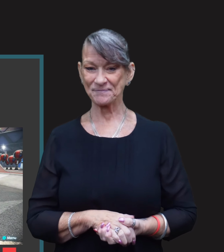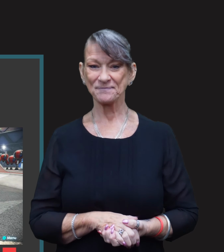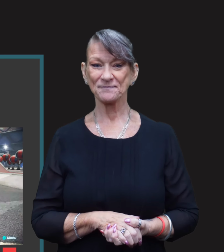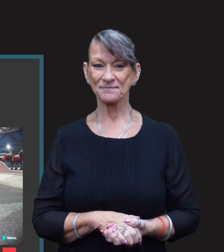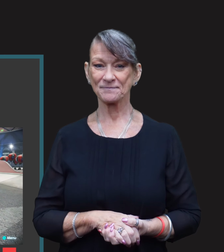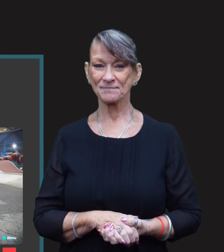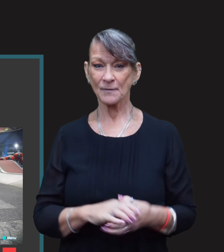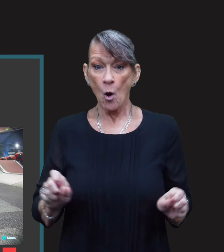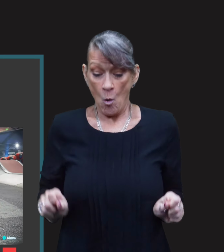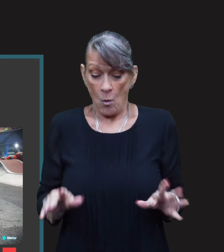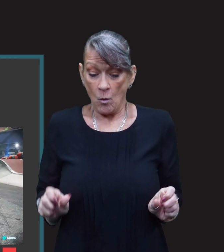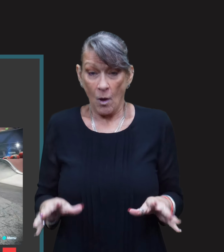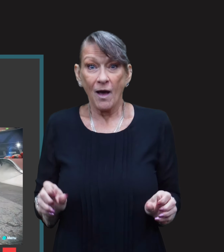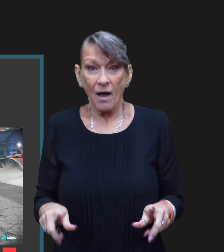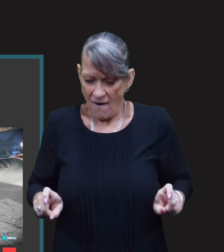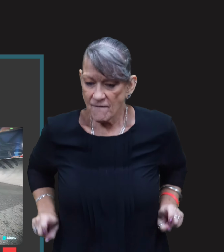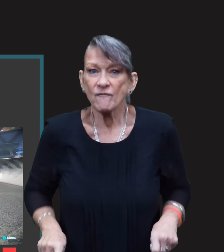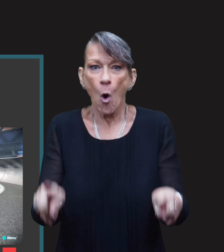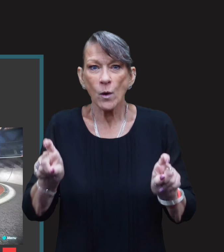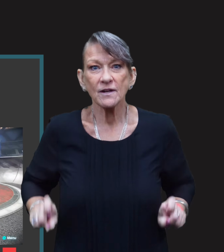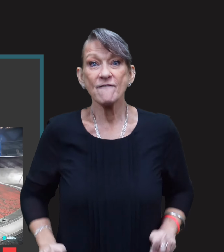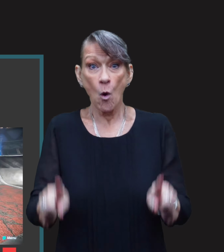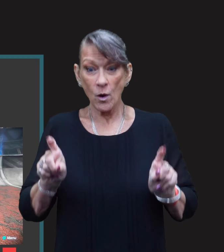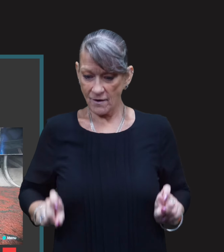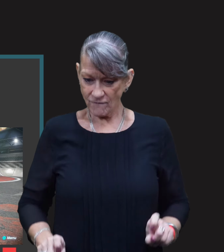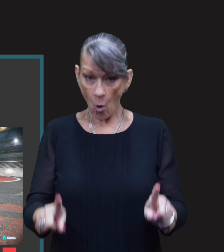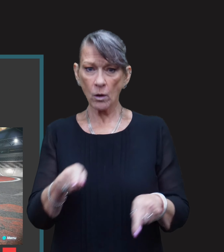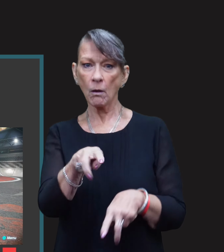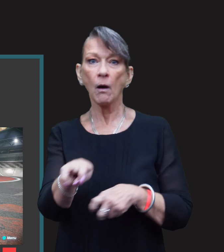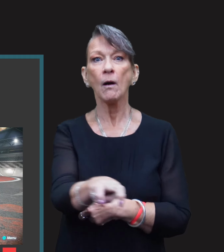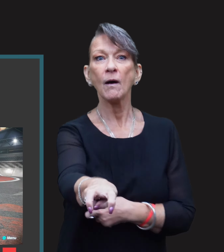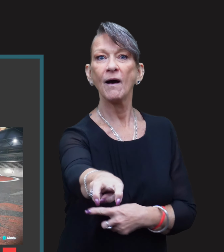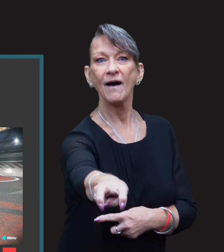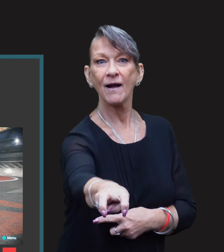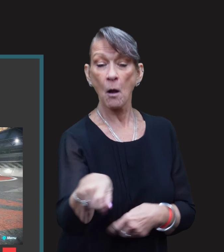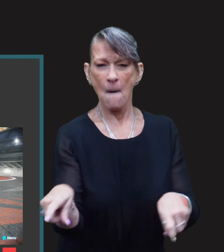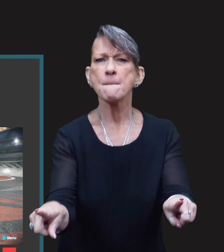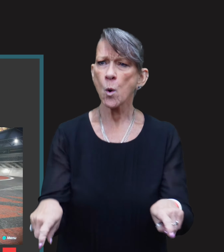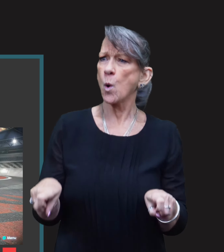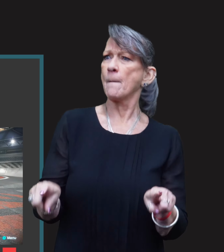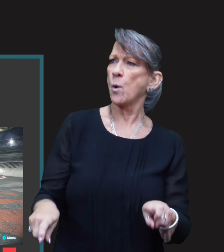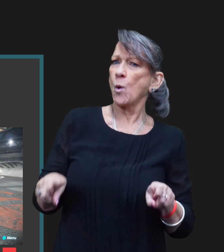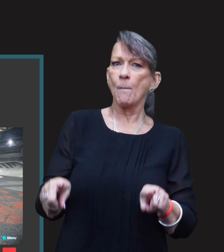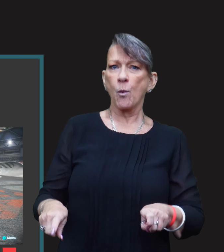Push both controllers forwards to move forwards. Pull them to move backwards.